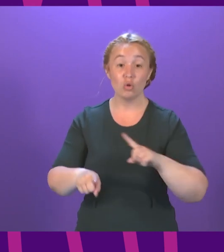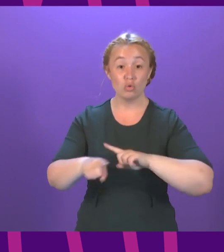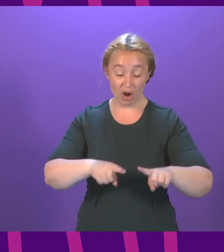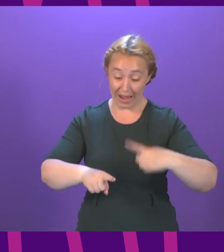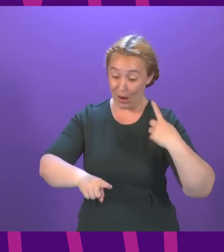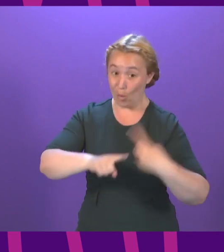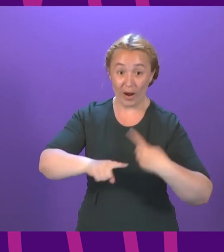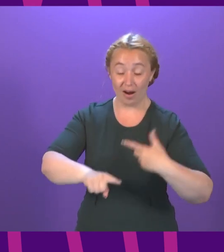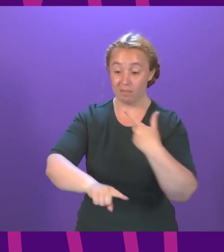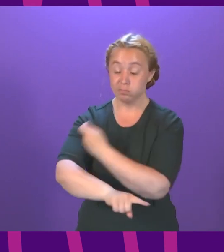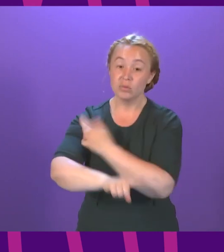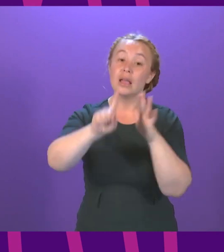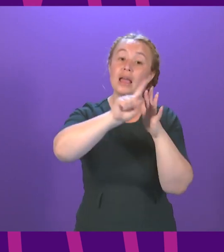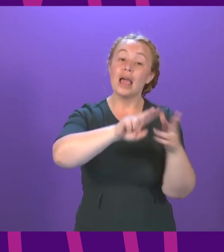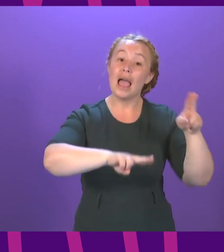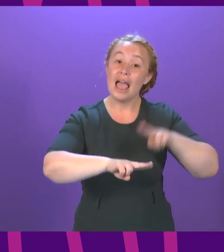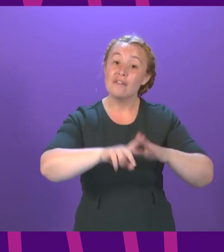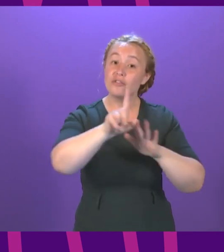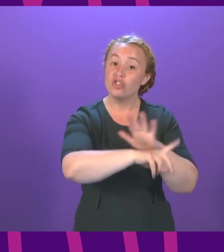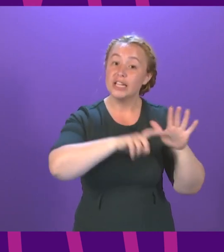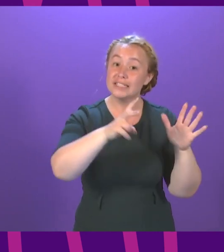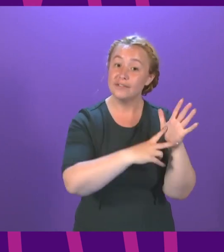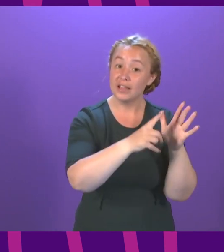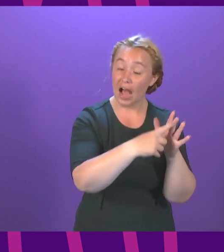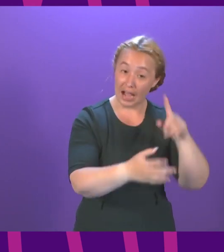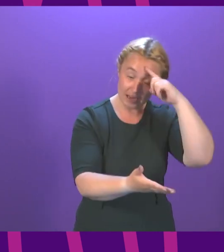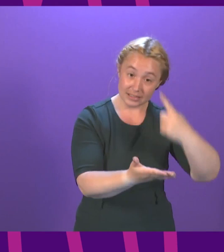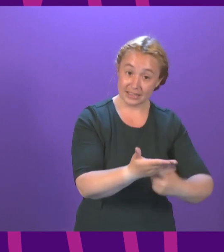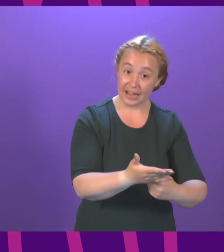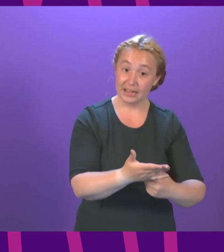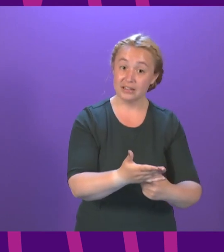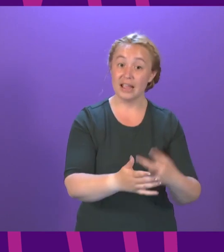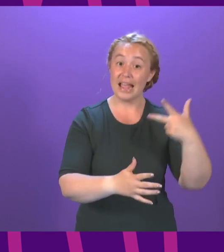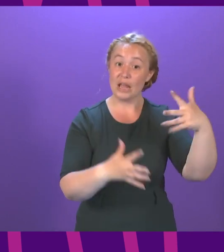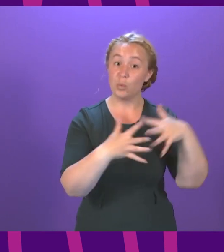including—if the JCVI recommends it—shortening the interval between the first and second doses.